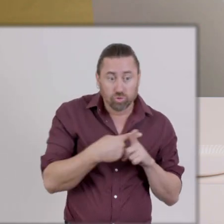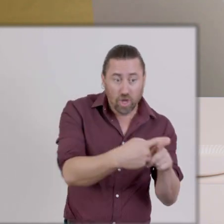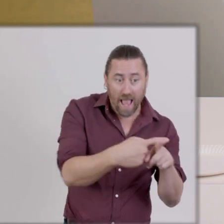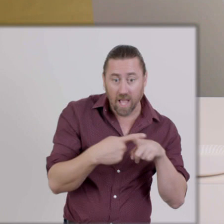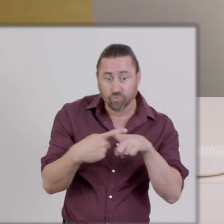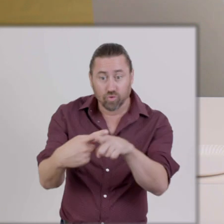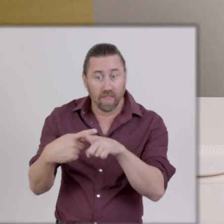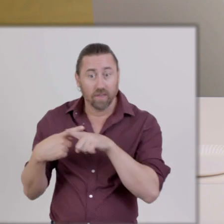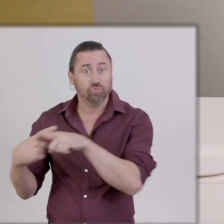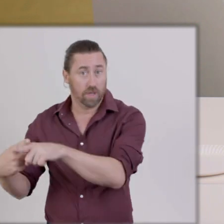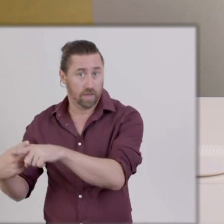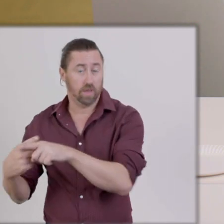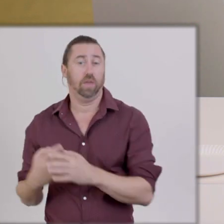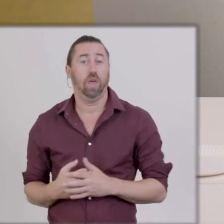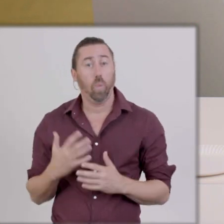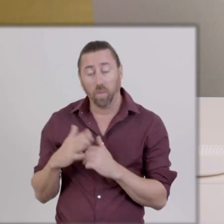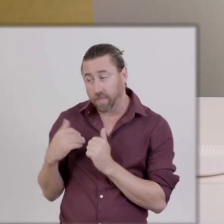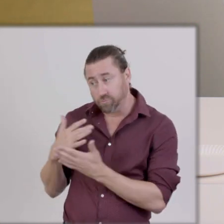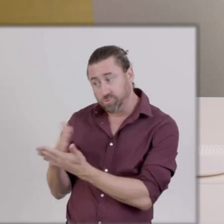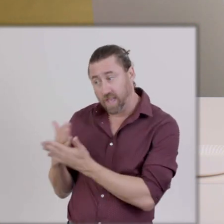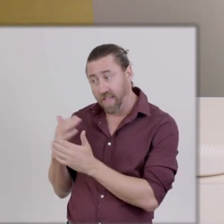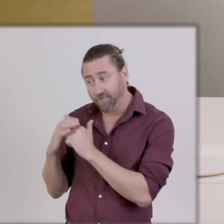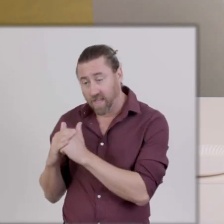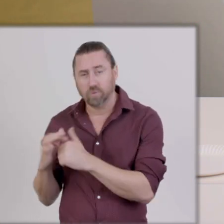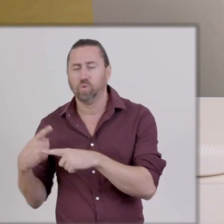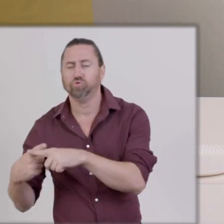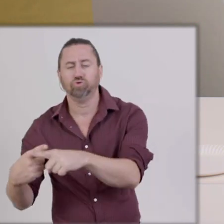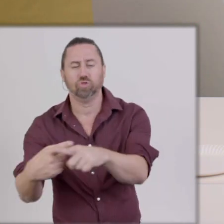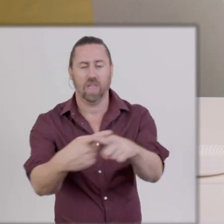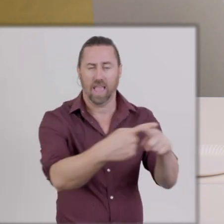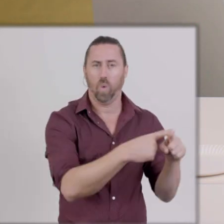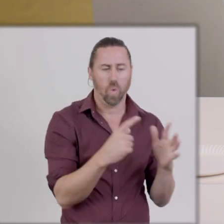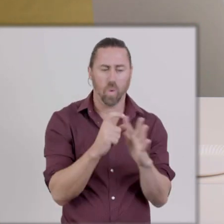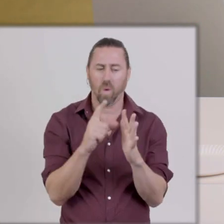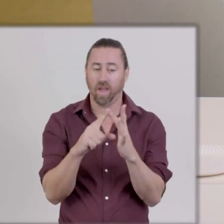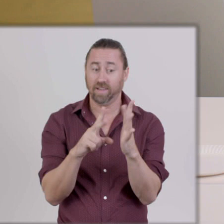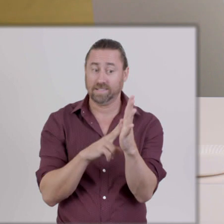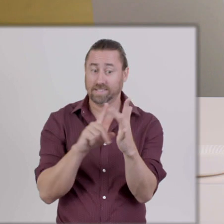or sharing among our friends, or even dividing up.